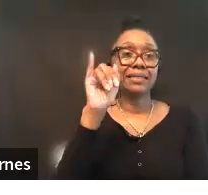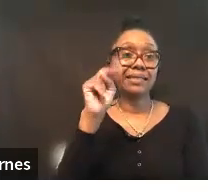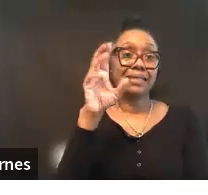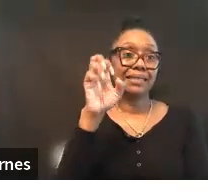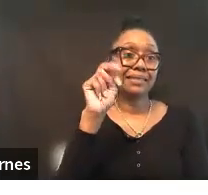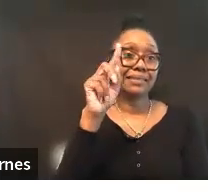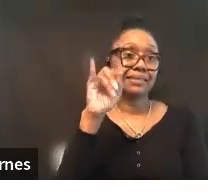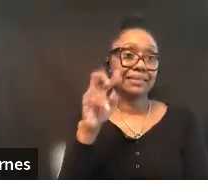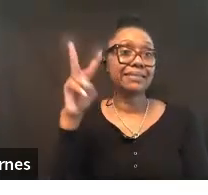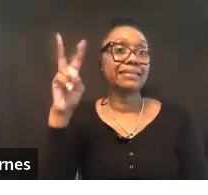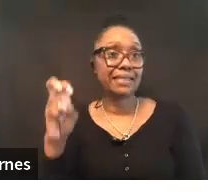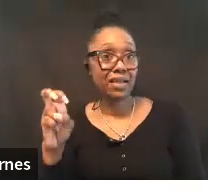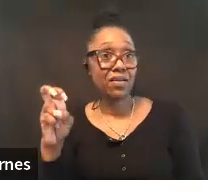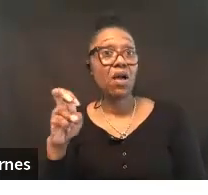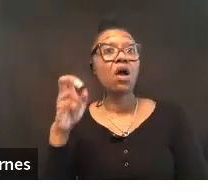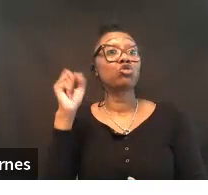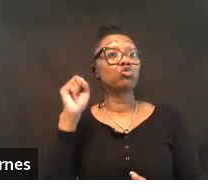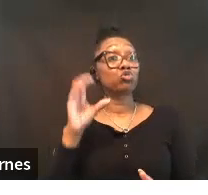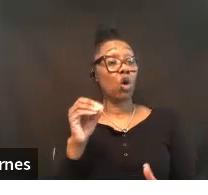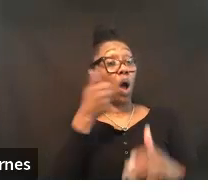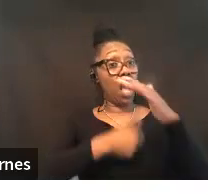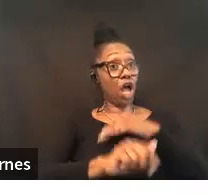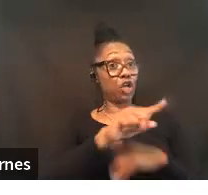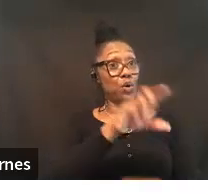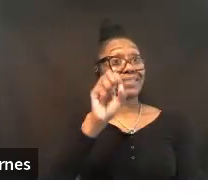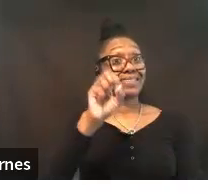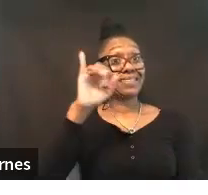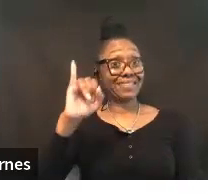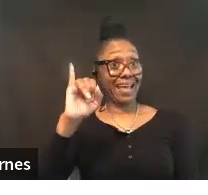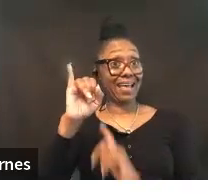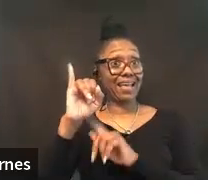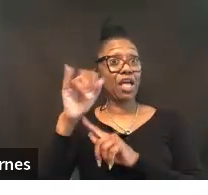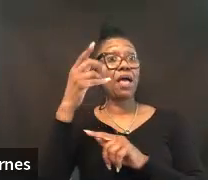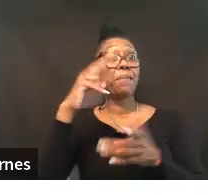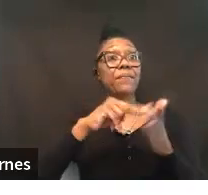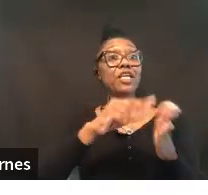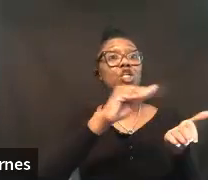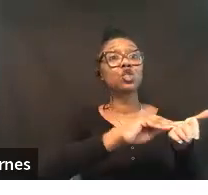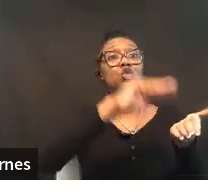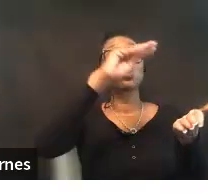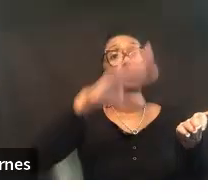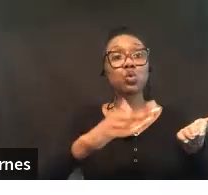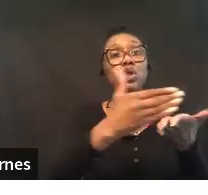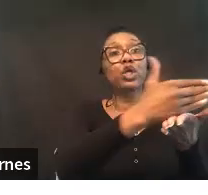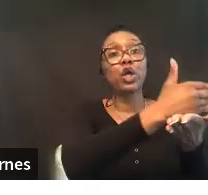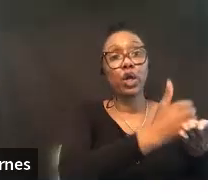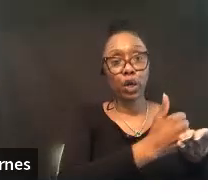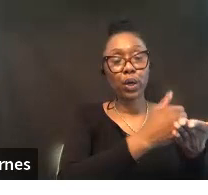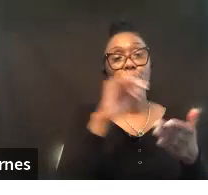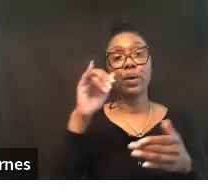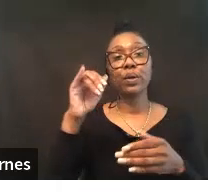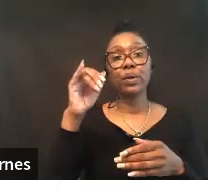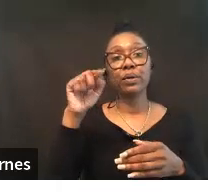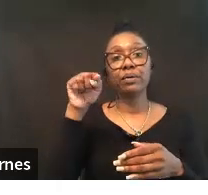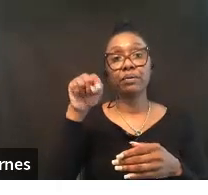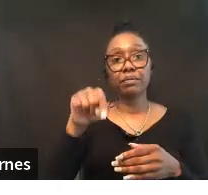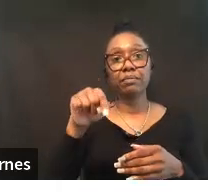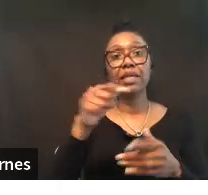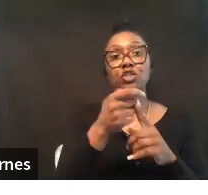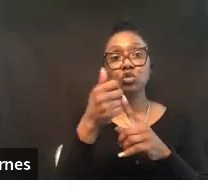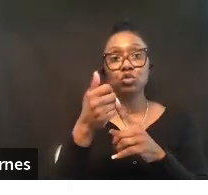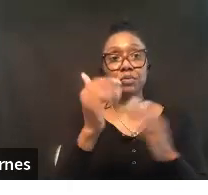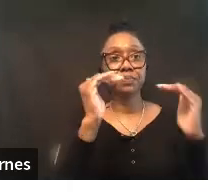The workers that apply to the SSI program include the student earned income exclusion. The impairment related work expense.